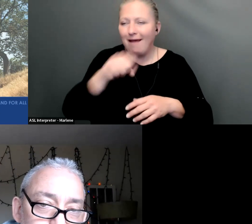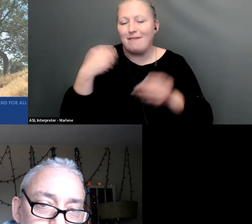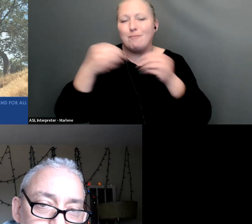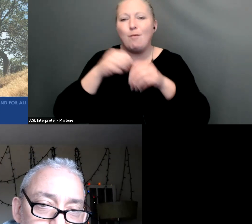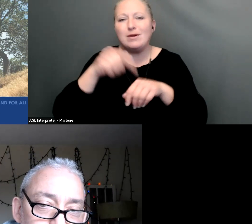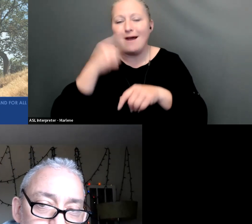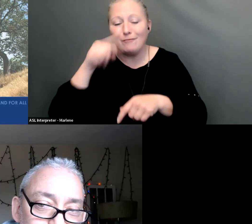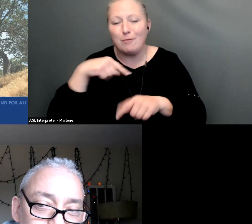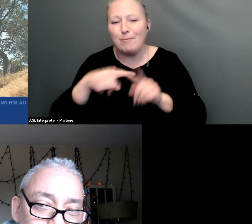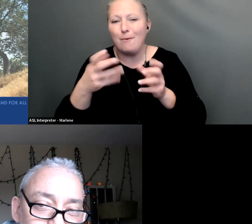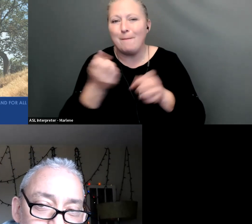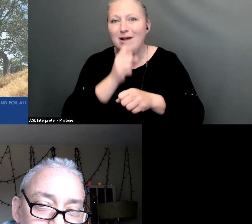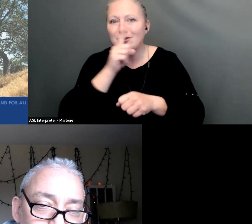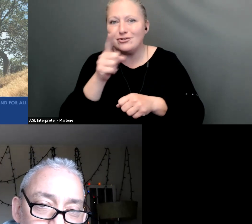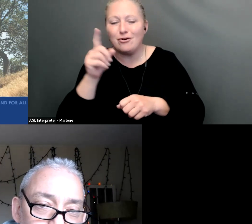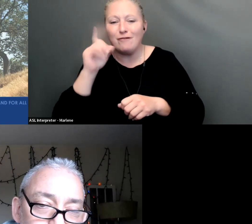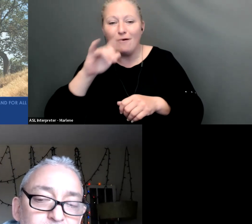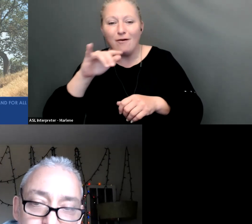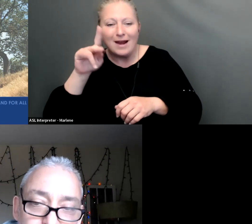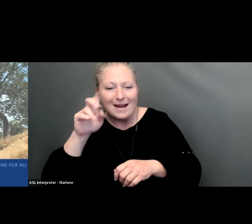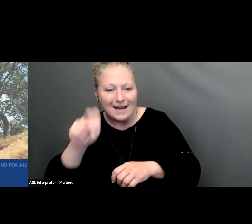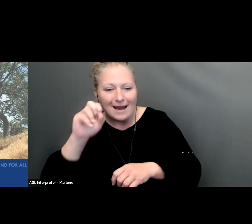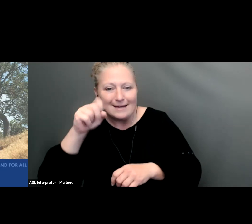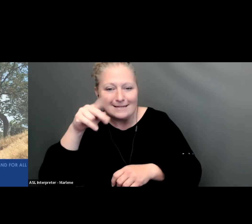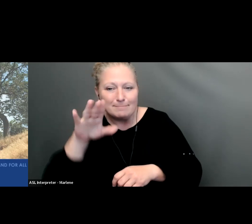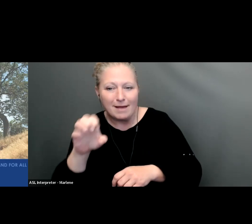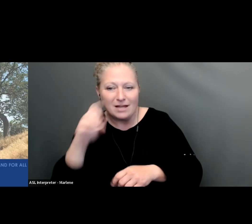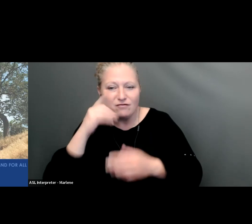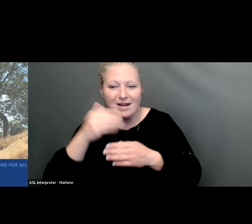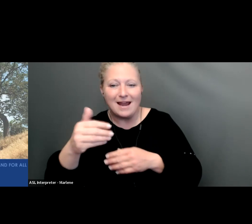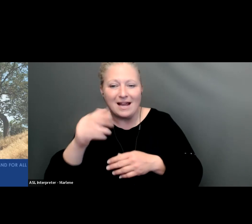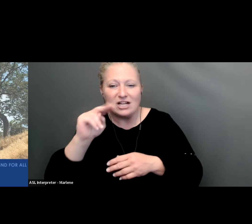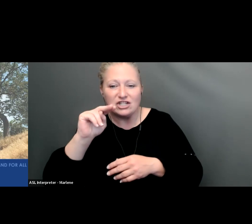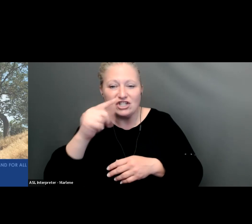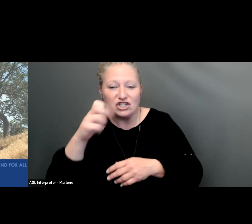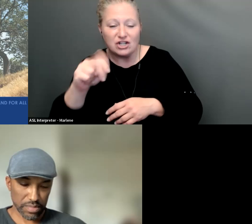to make sure we can get opportunities for Ken Spence of Nextgen to join the conversation and